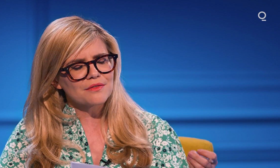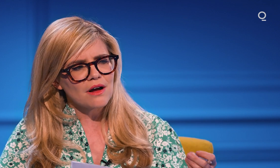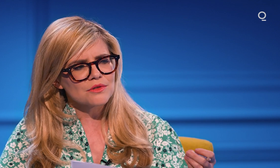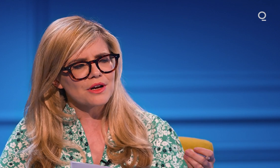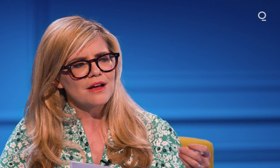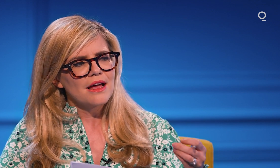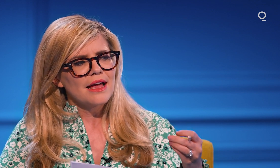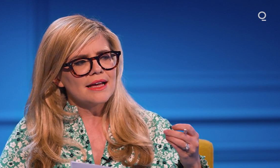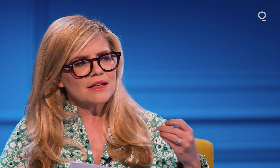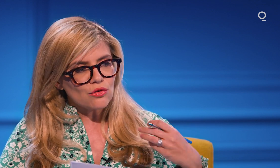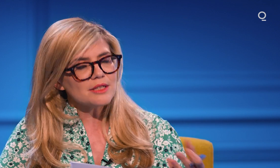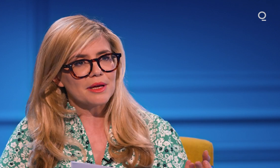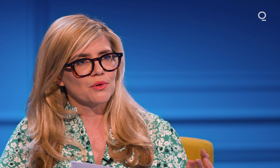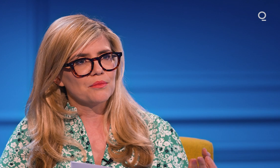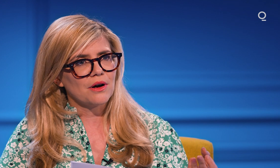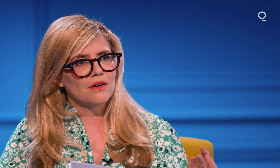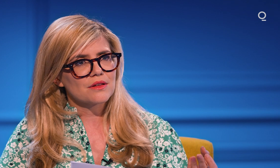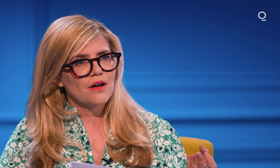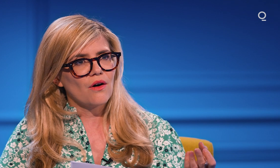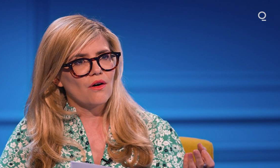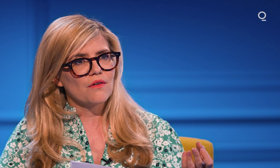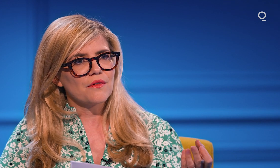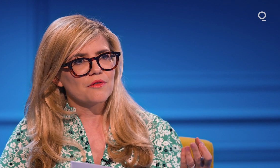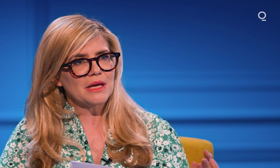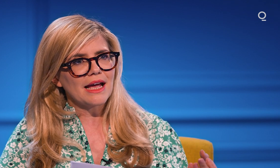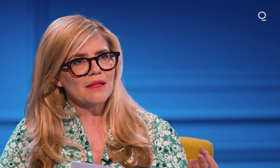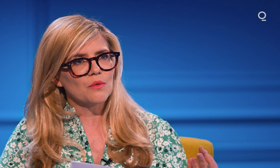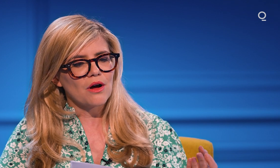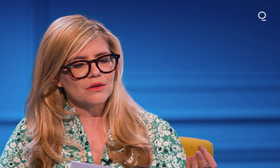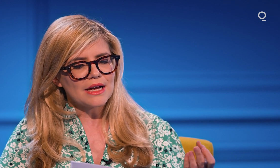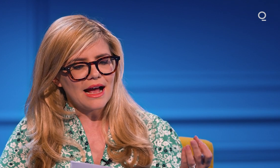the deaf culture, is an incredibly important part of being in the world.